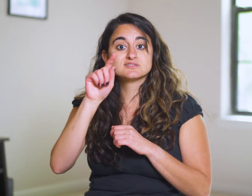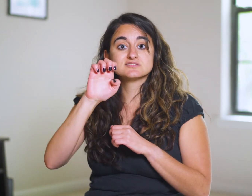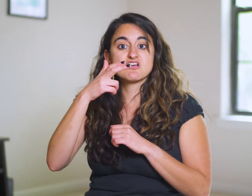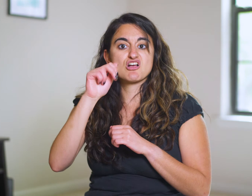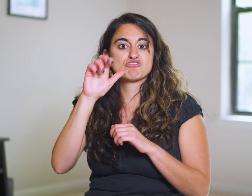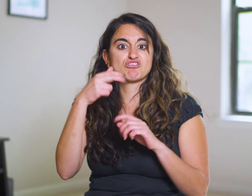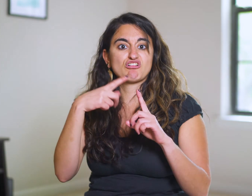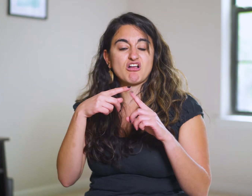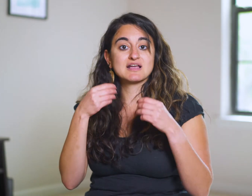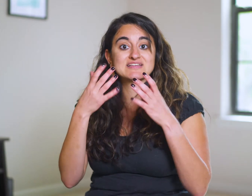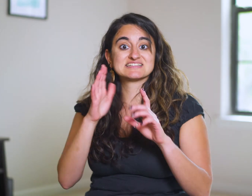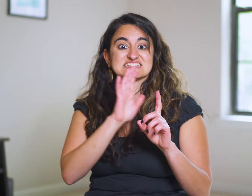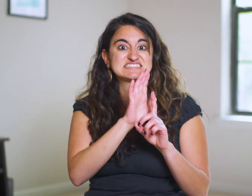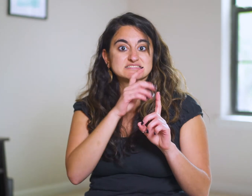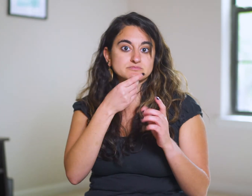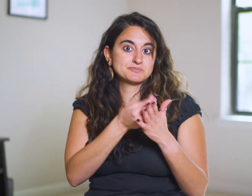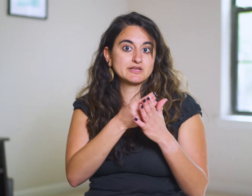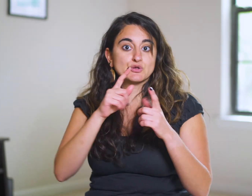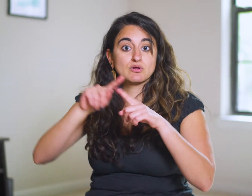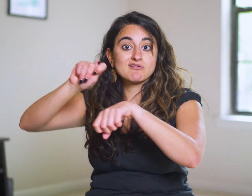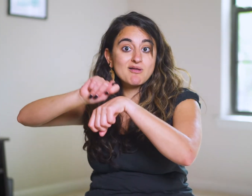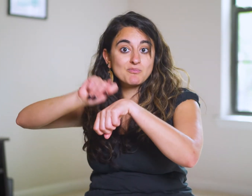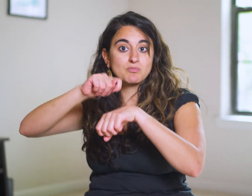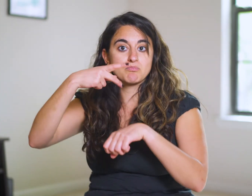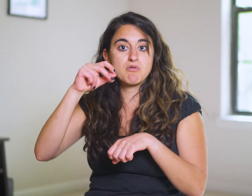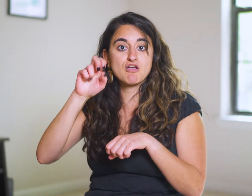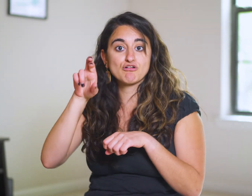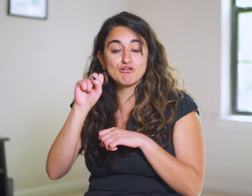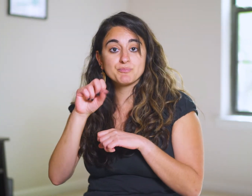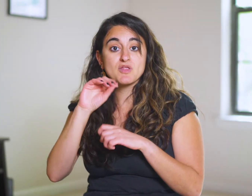Zechariah gives his to the temple potters,